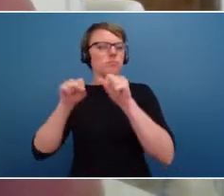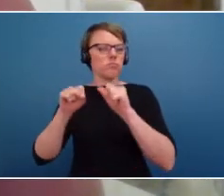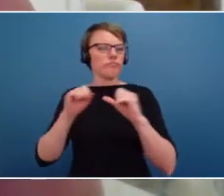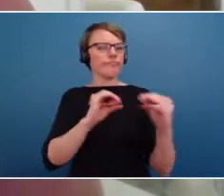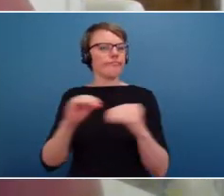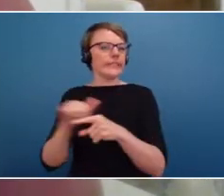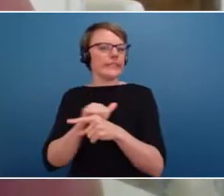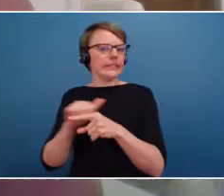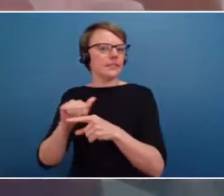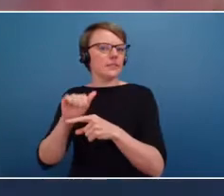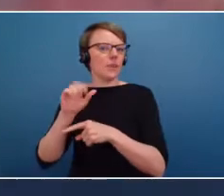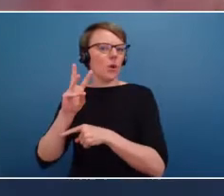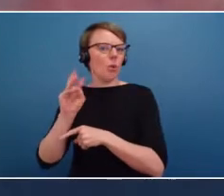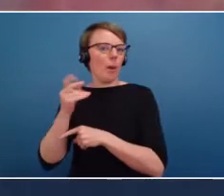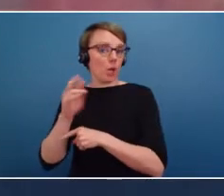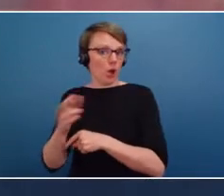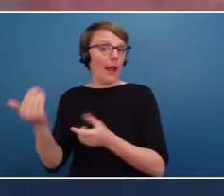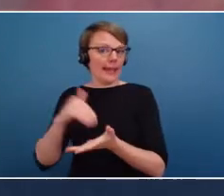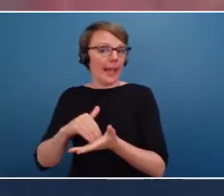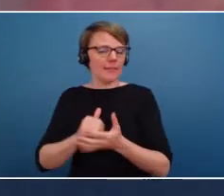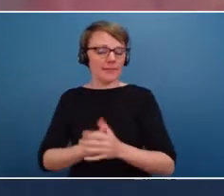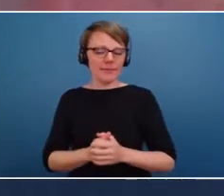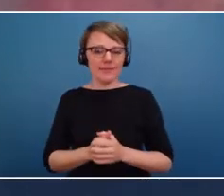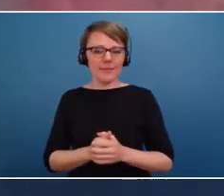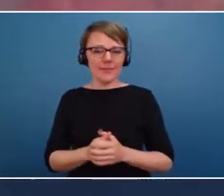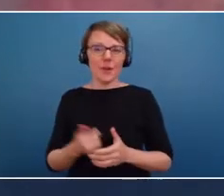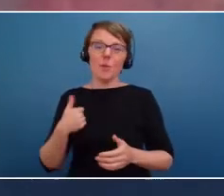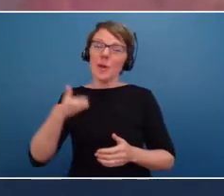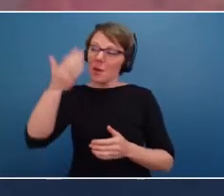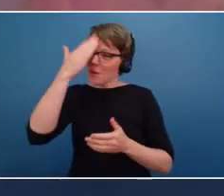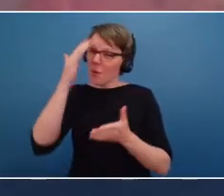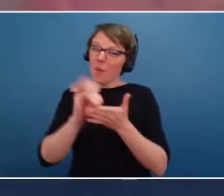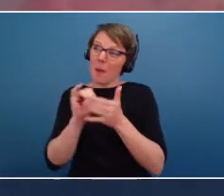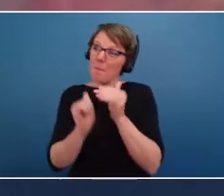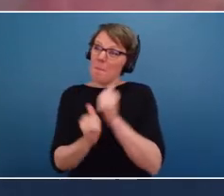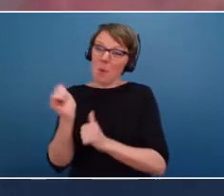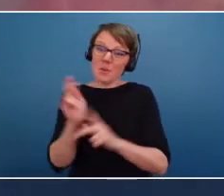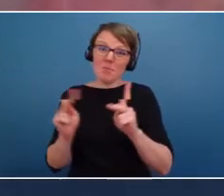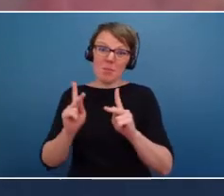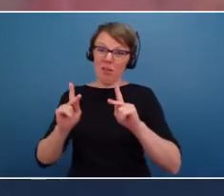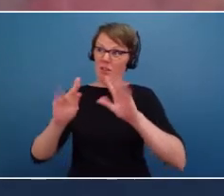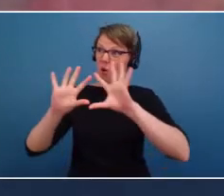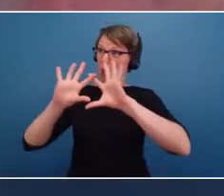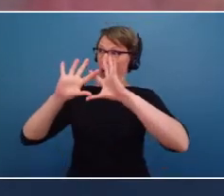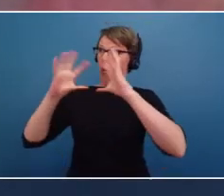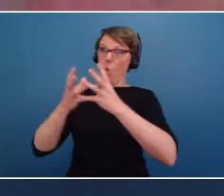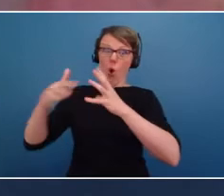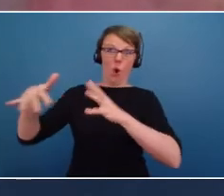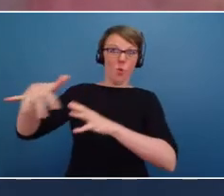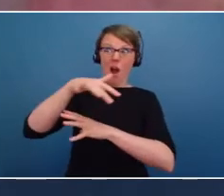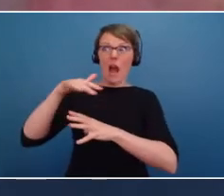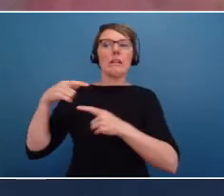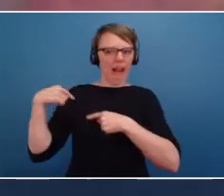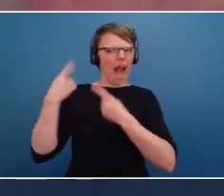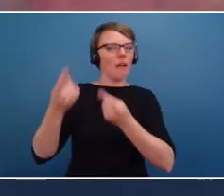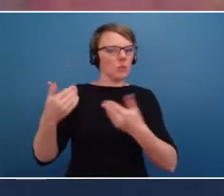We know most of us worldwide have moved to working remotely since COVID 19 and